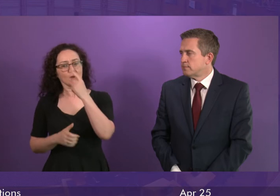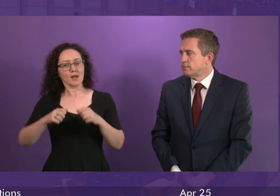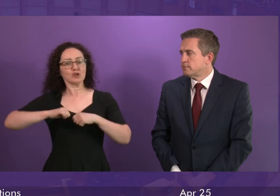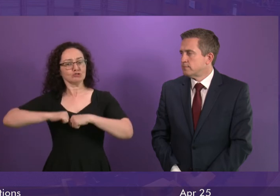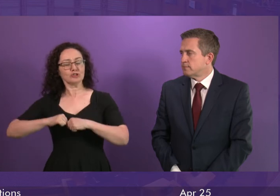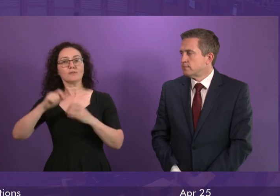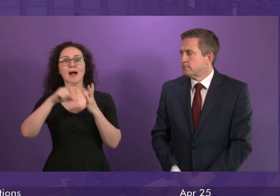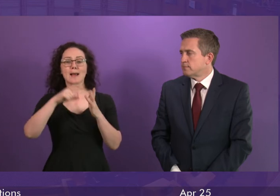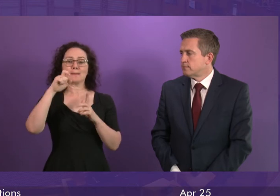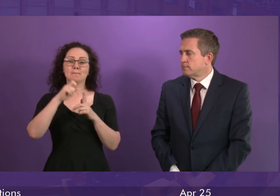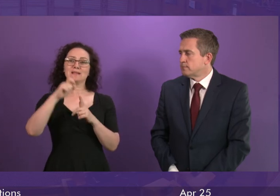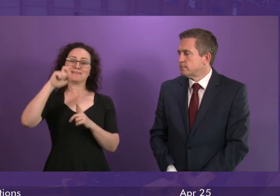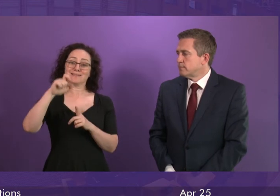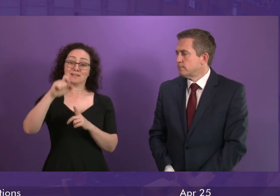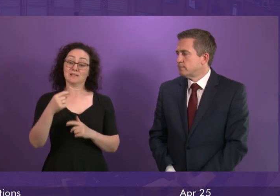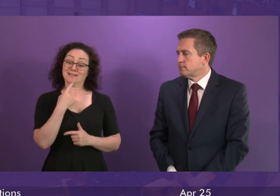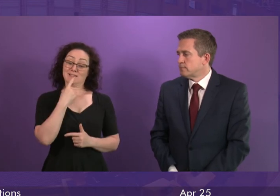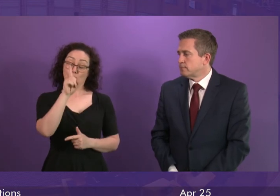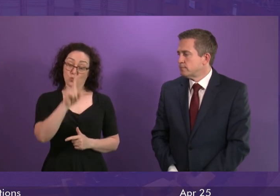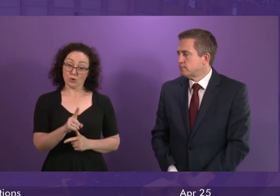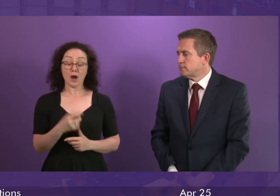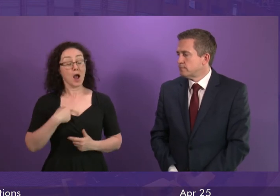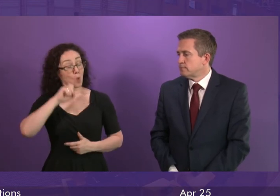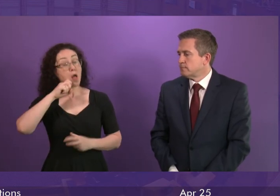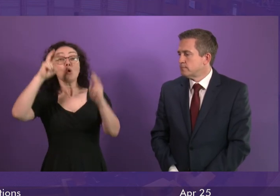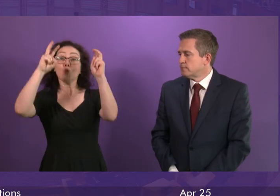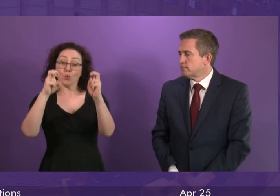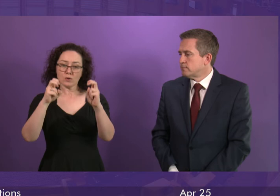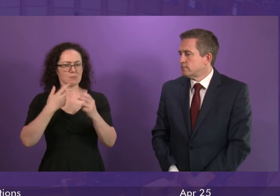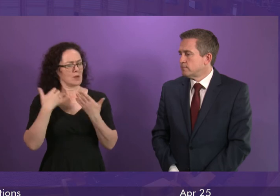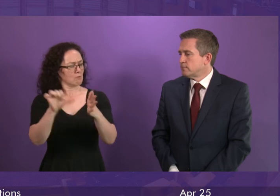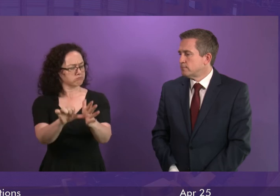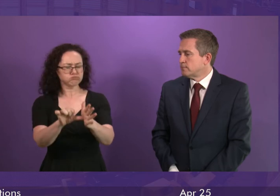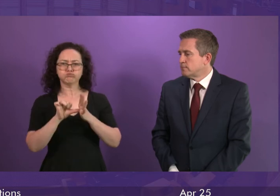Intergovernmental Panel on Climate Change was in Edinburgh recently, he said that he was “impressed with the Scottish Government’s